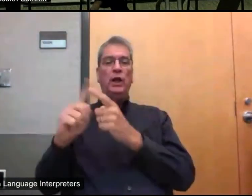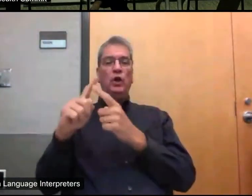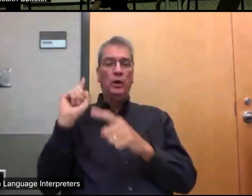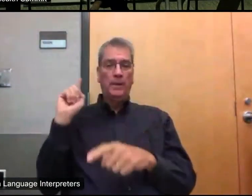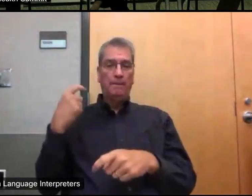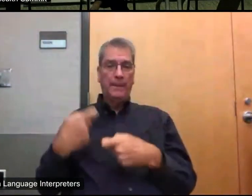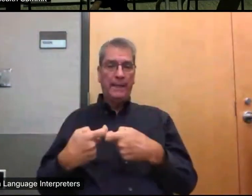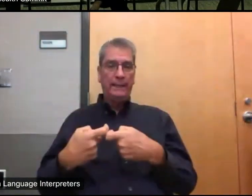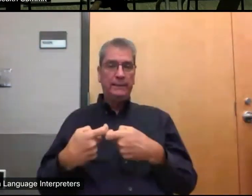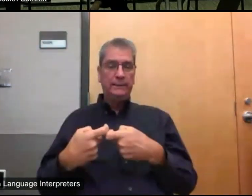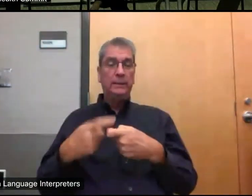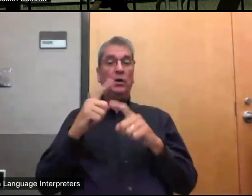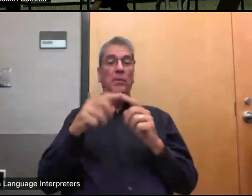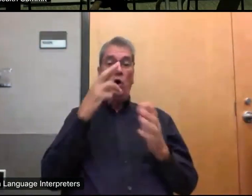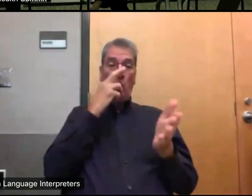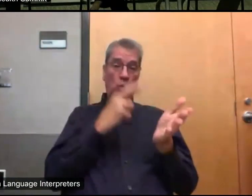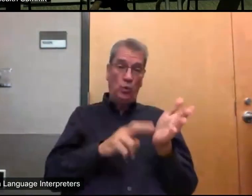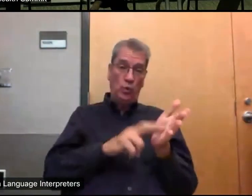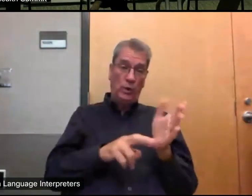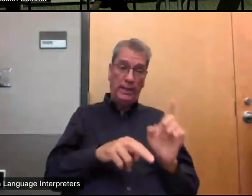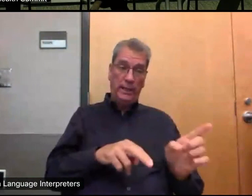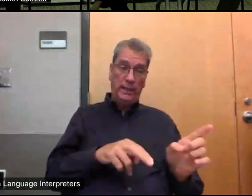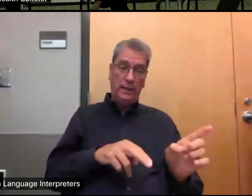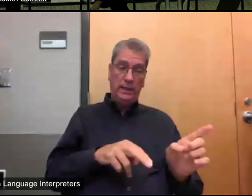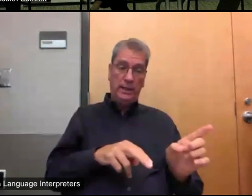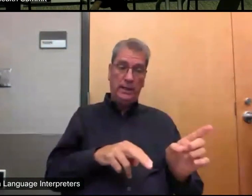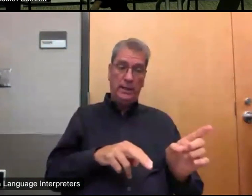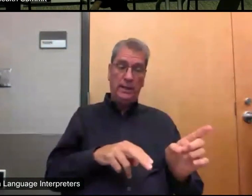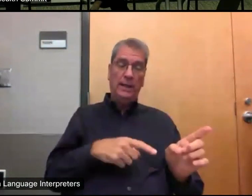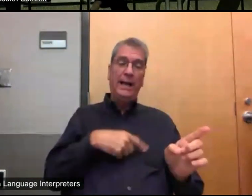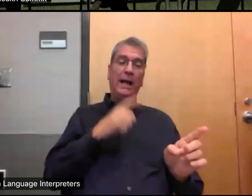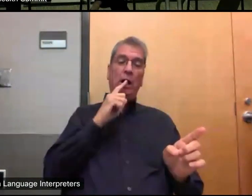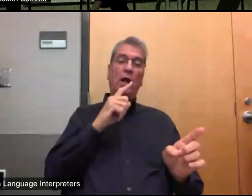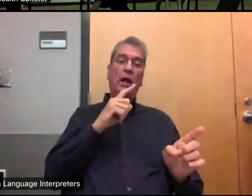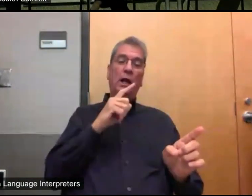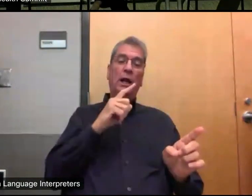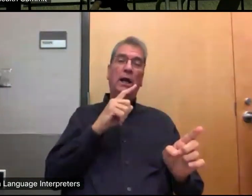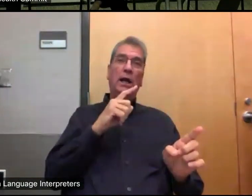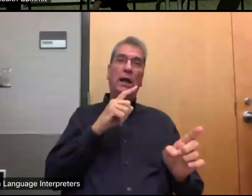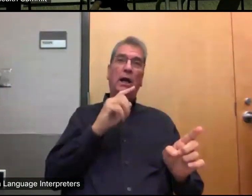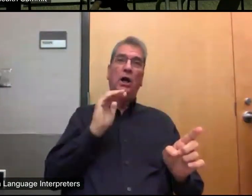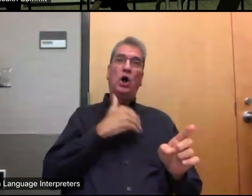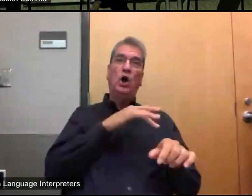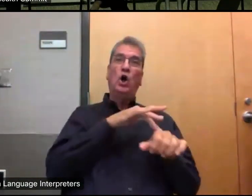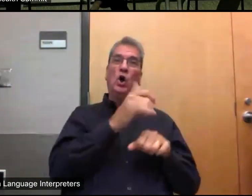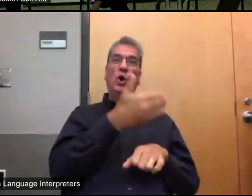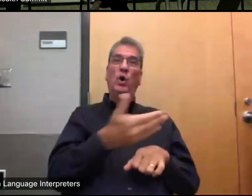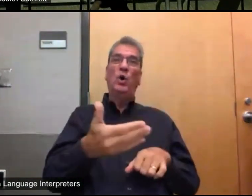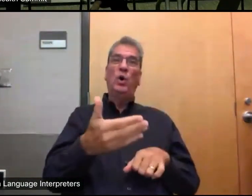we're doing on the research side, I would rather fail 1st faster in 1 language. And so we tend to develop a lot of our early stuff is kind of just done English.